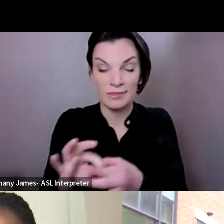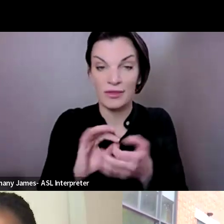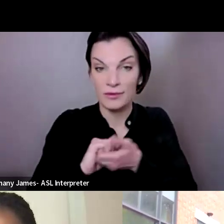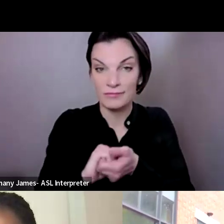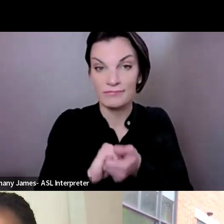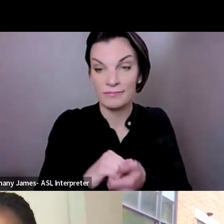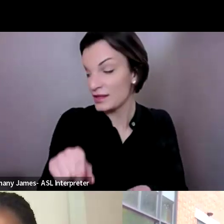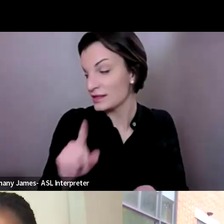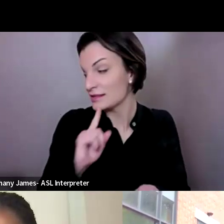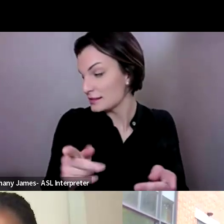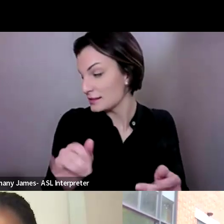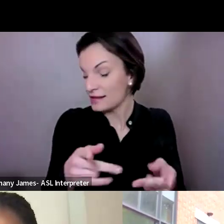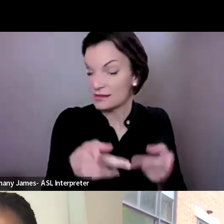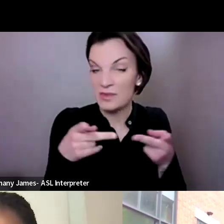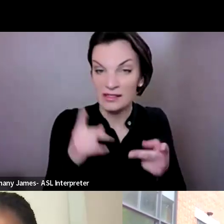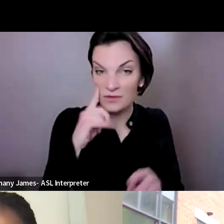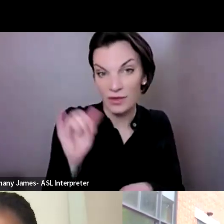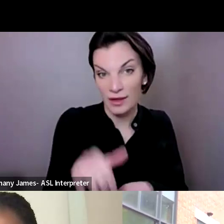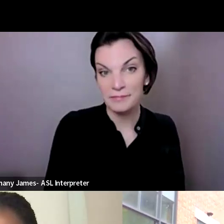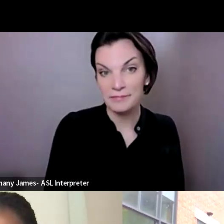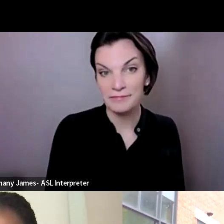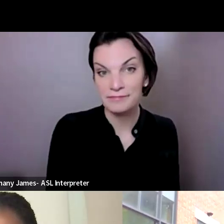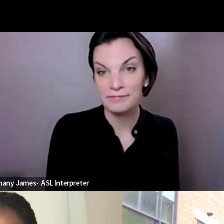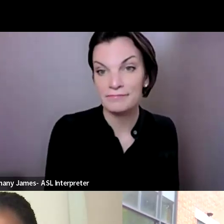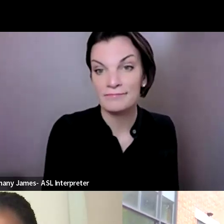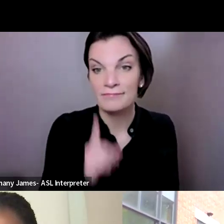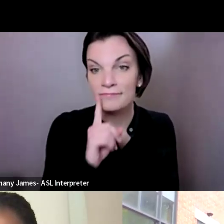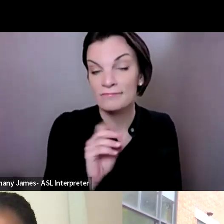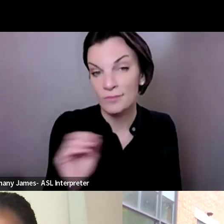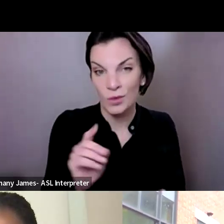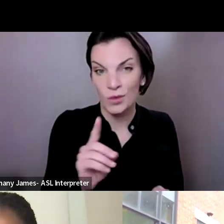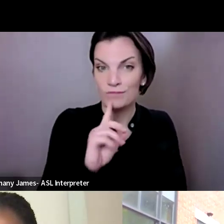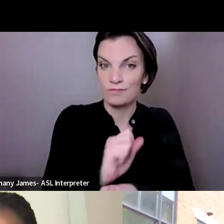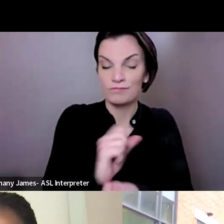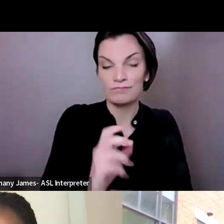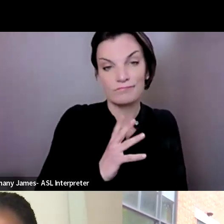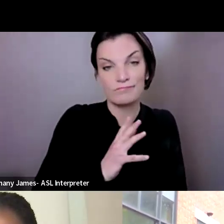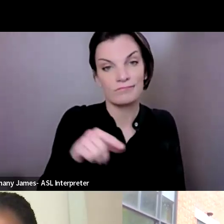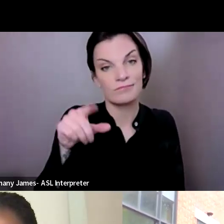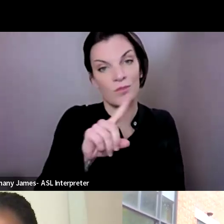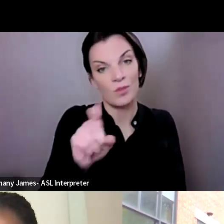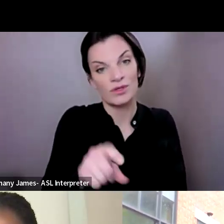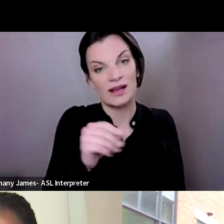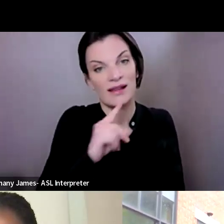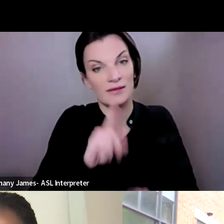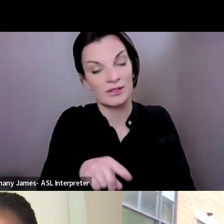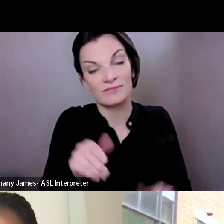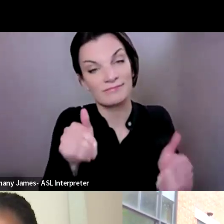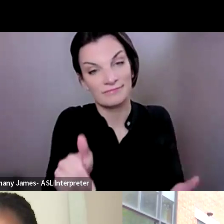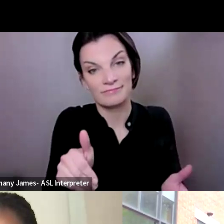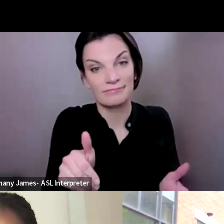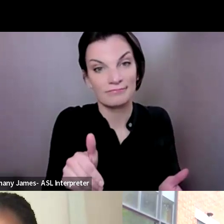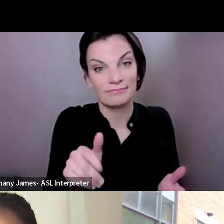to do that. There's no real Q&A here, so just take it however you want here in the last